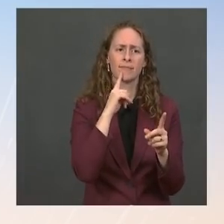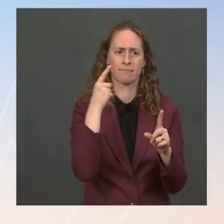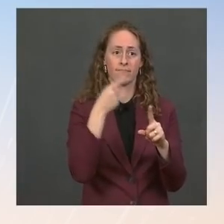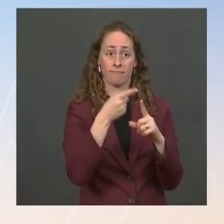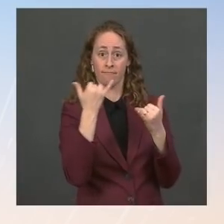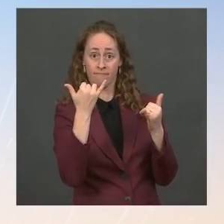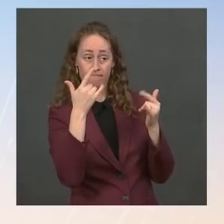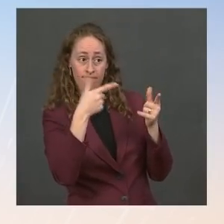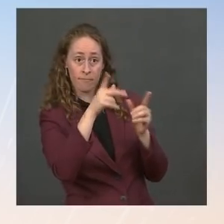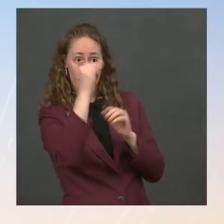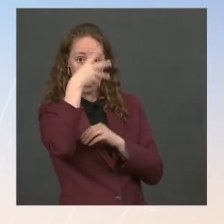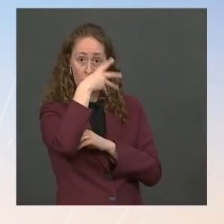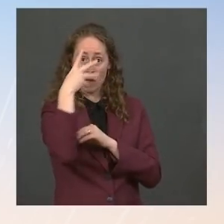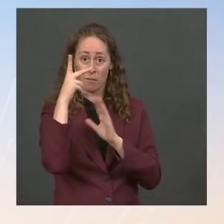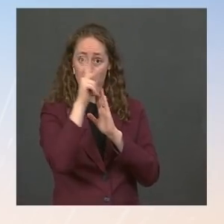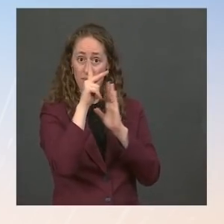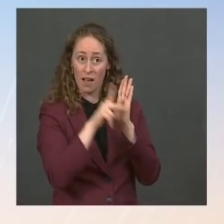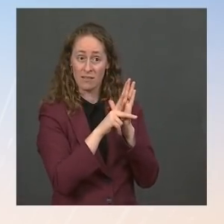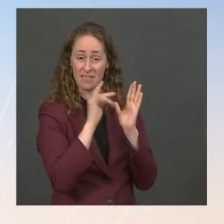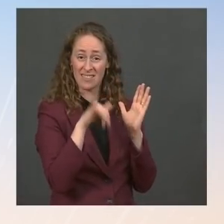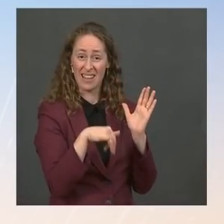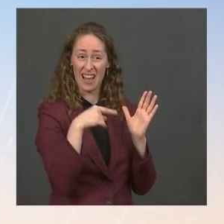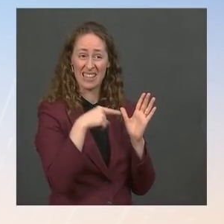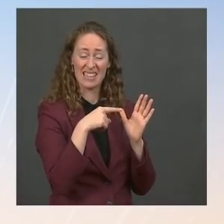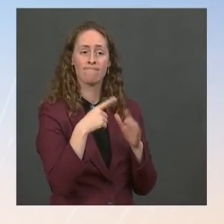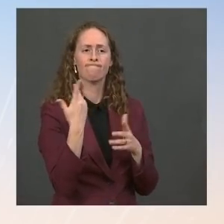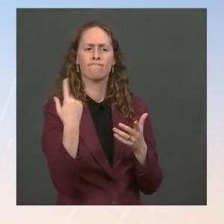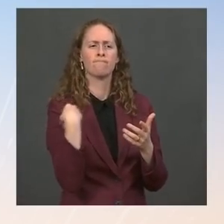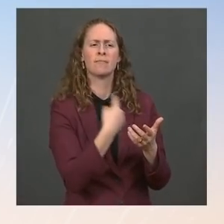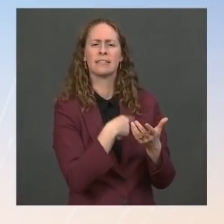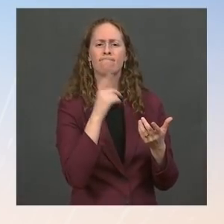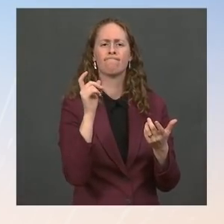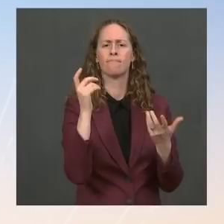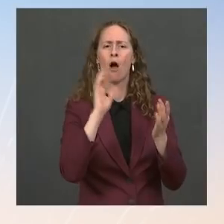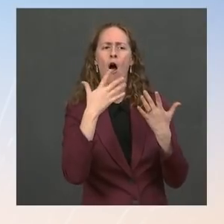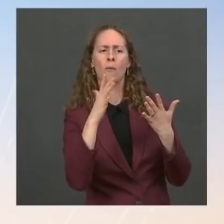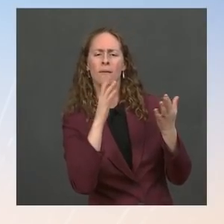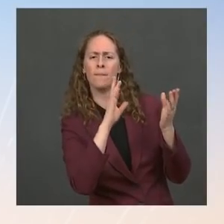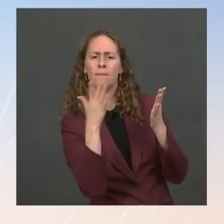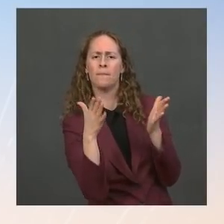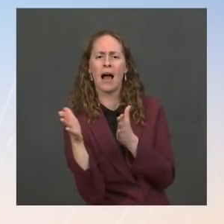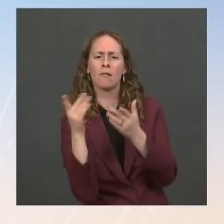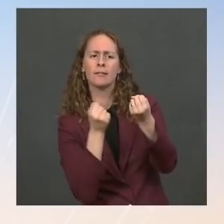We have also been working to provide a range of assistance, working closely with officials from the government